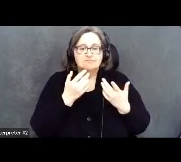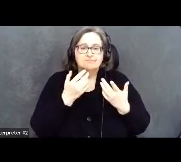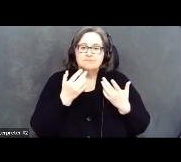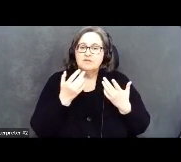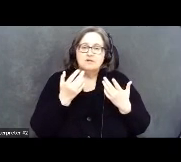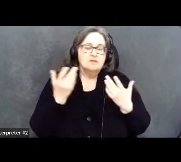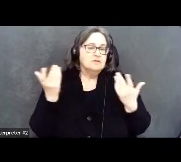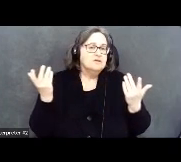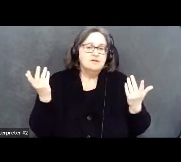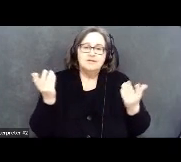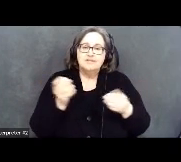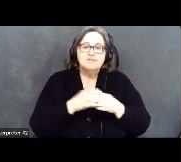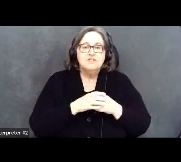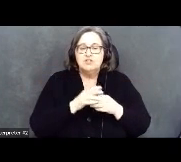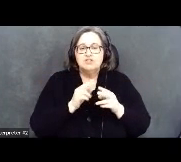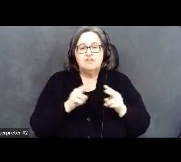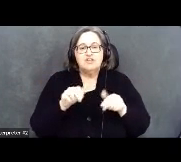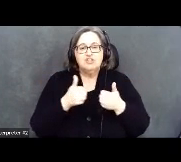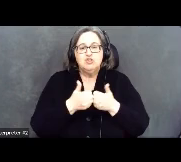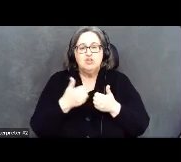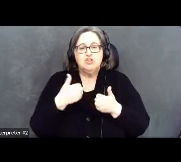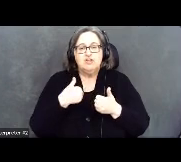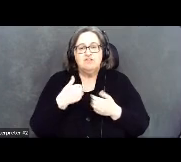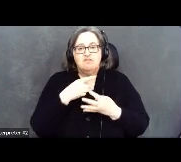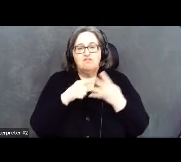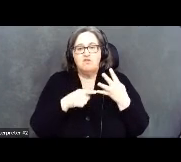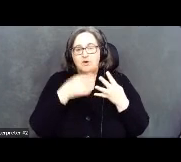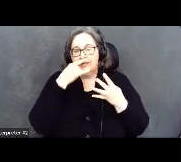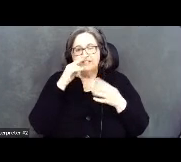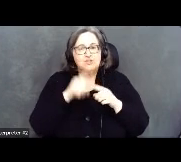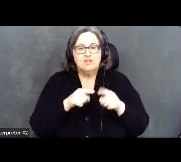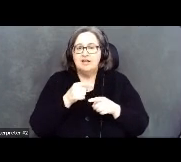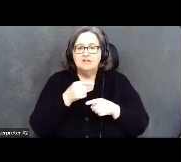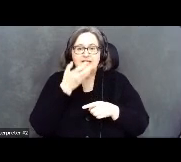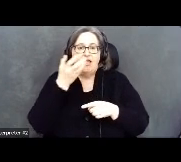It is very challenging to have four kid and you can't raise your voice. So add that to the mix.